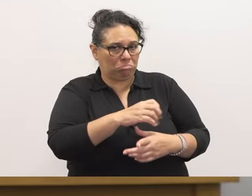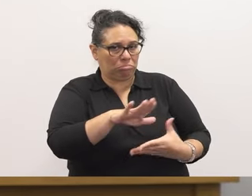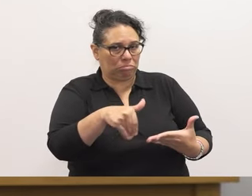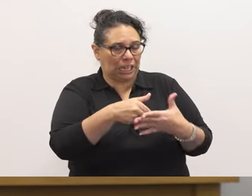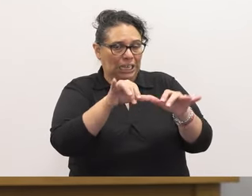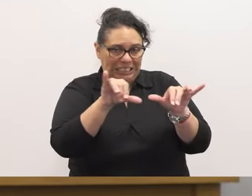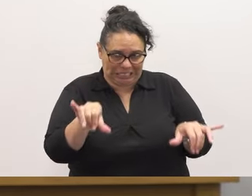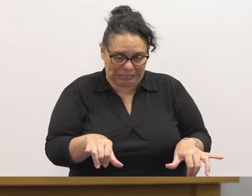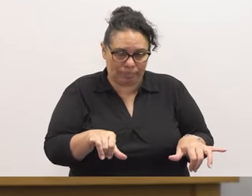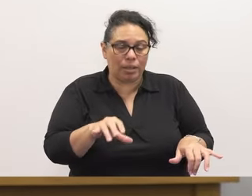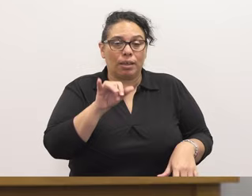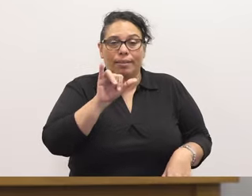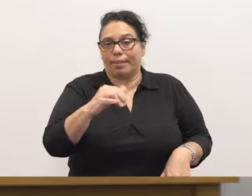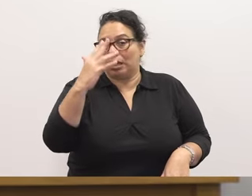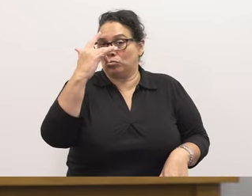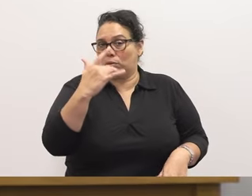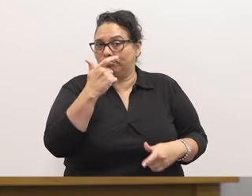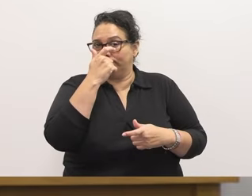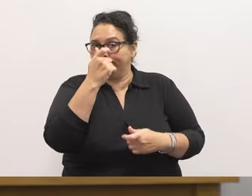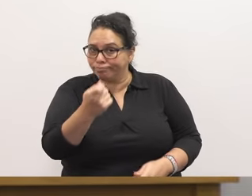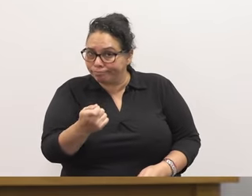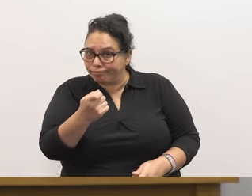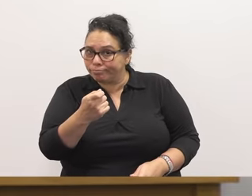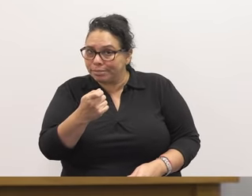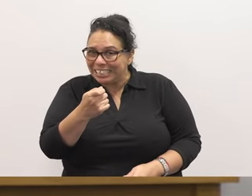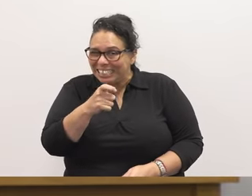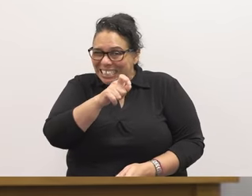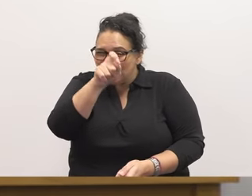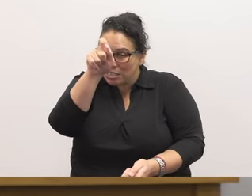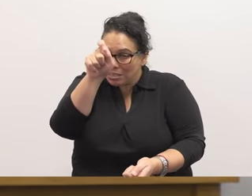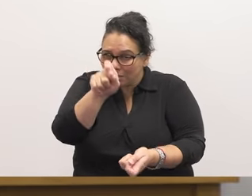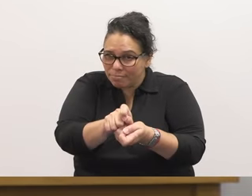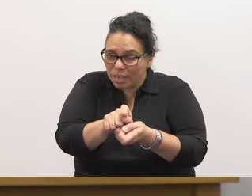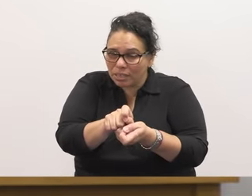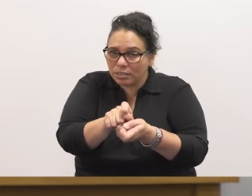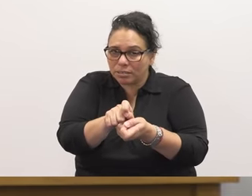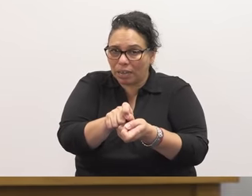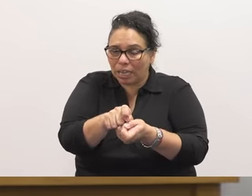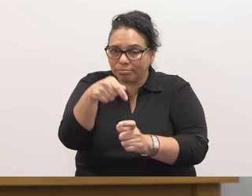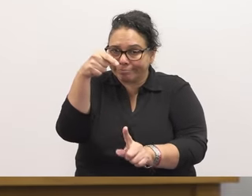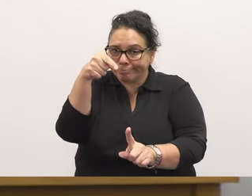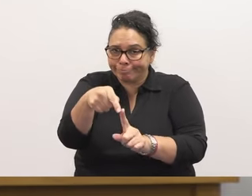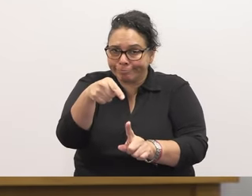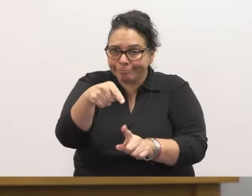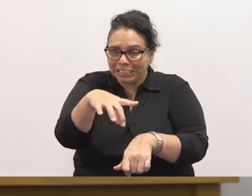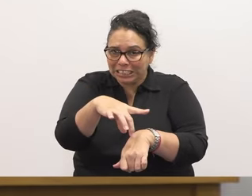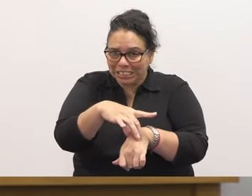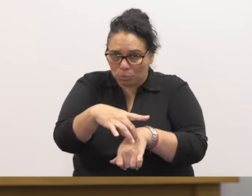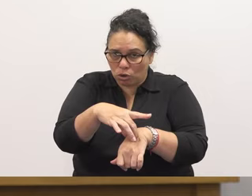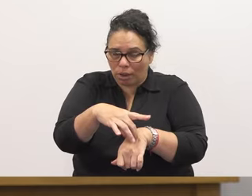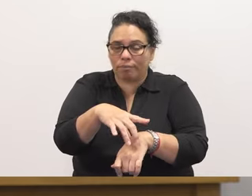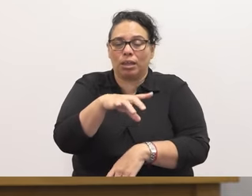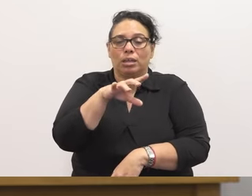And so that's why my interest has been on specifying a certain demographic so that our,